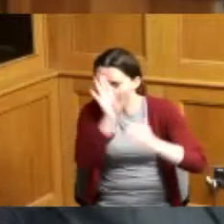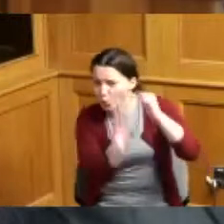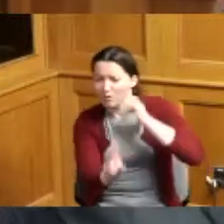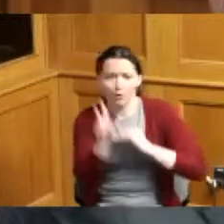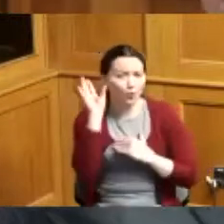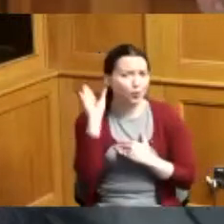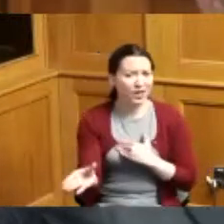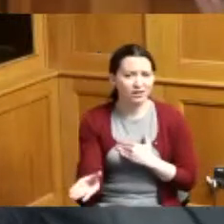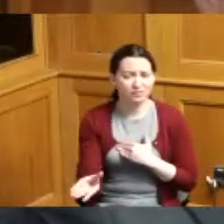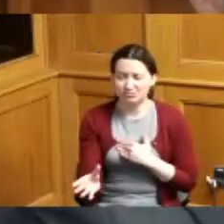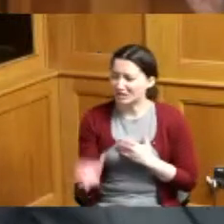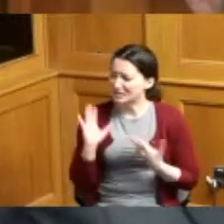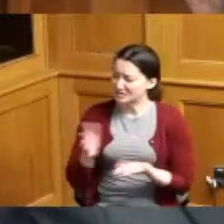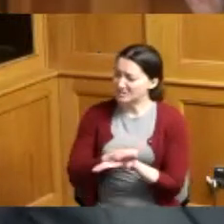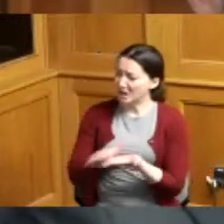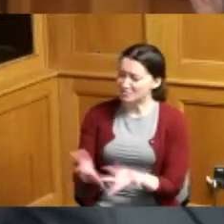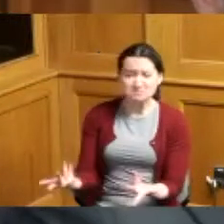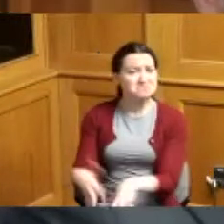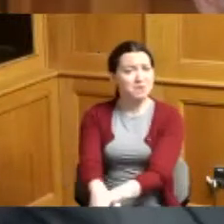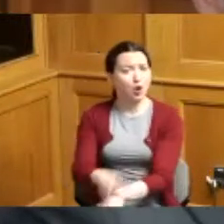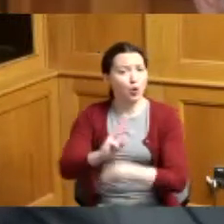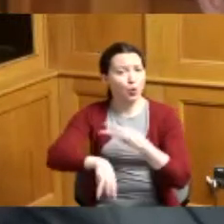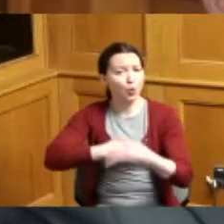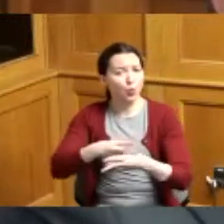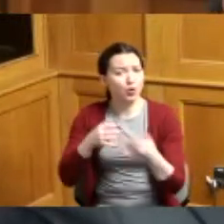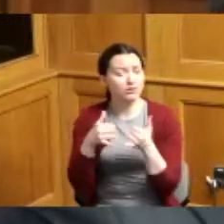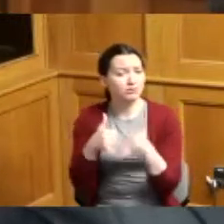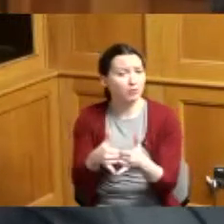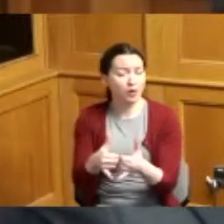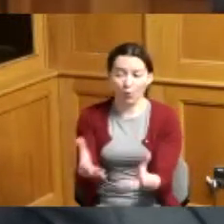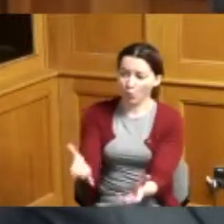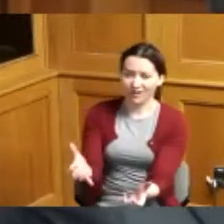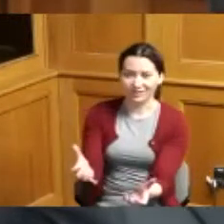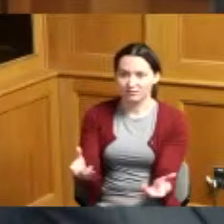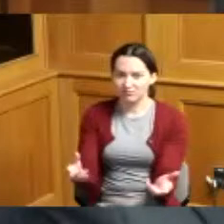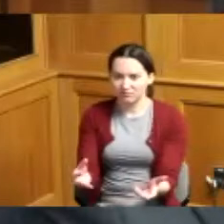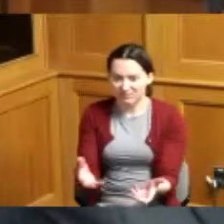and they fit very nicely with what the World Cup wants because it's all it's a stadium it's all